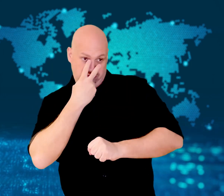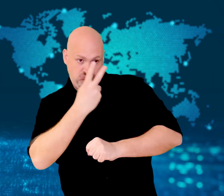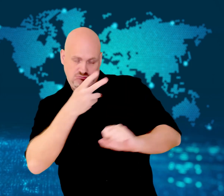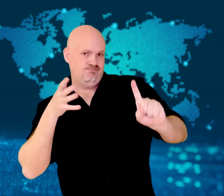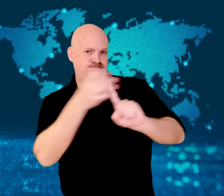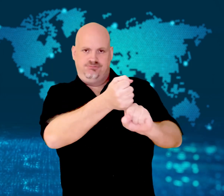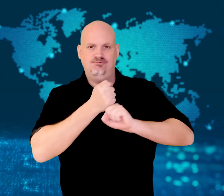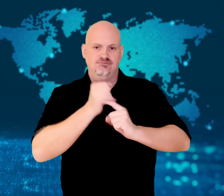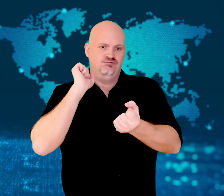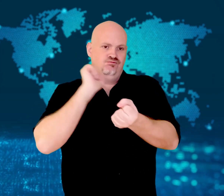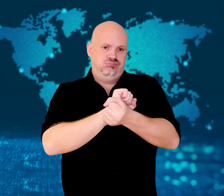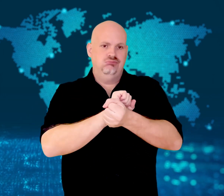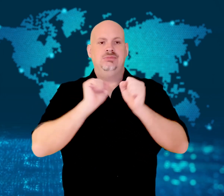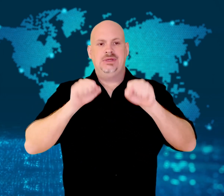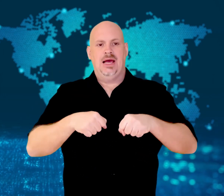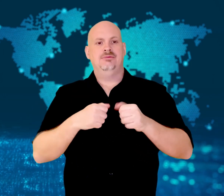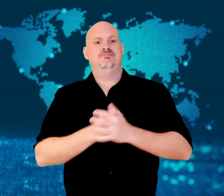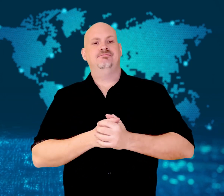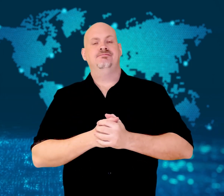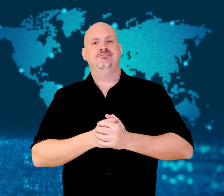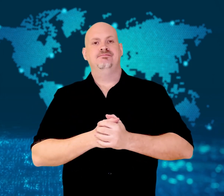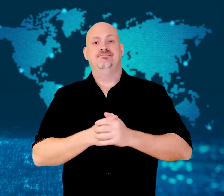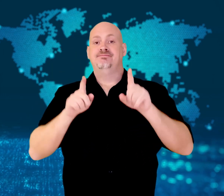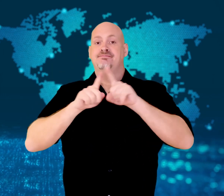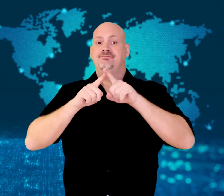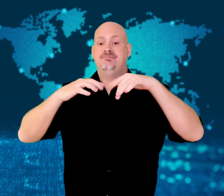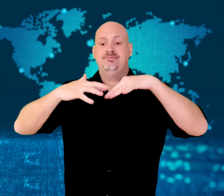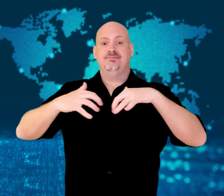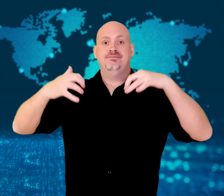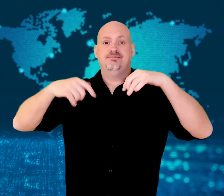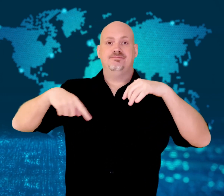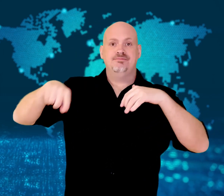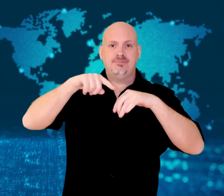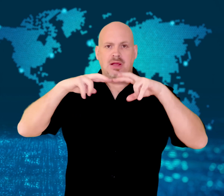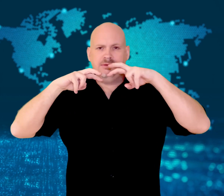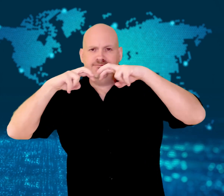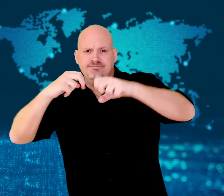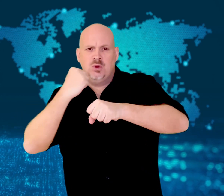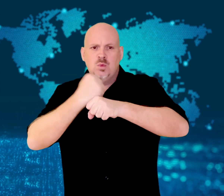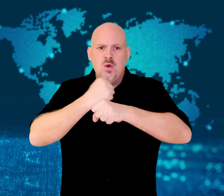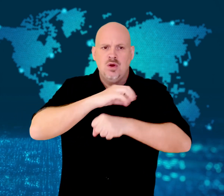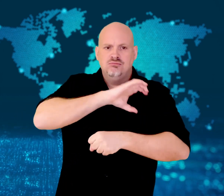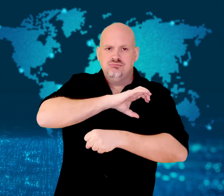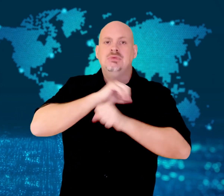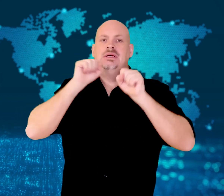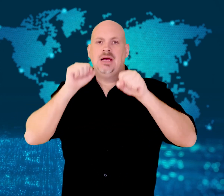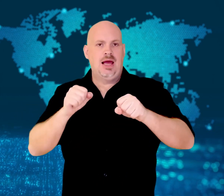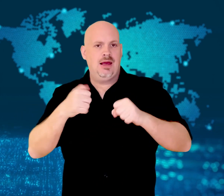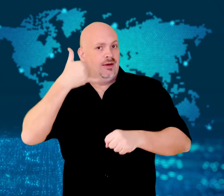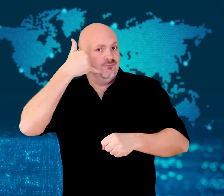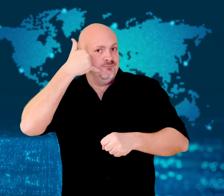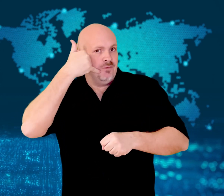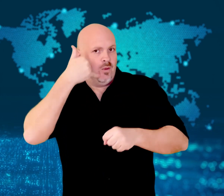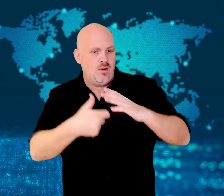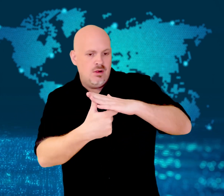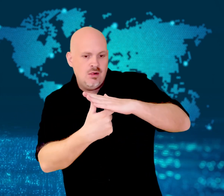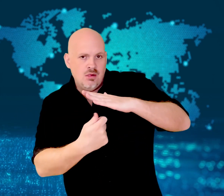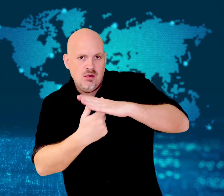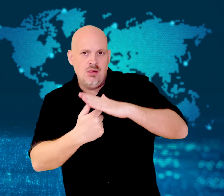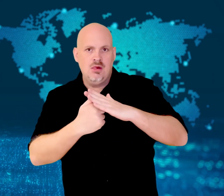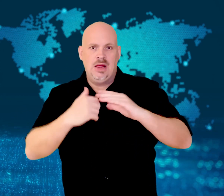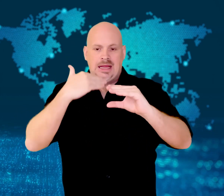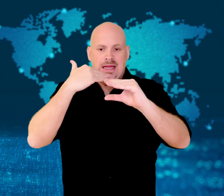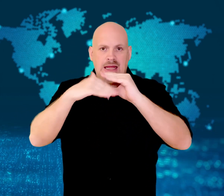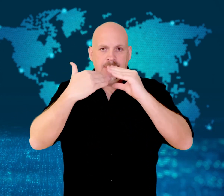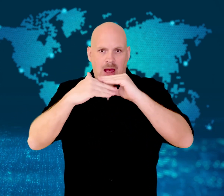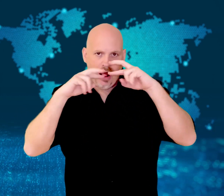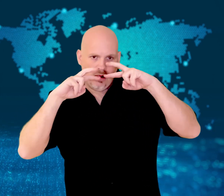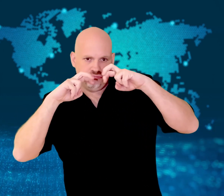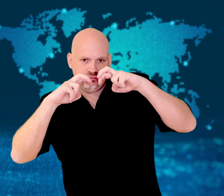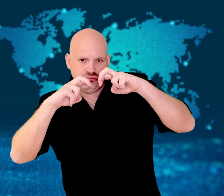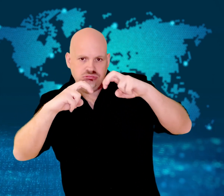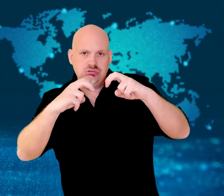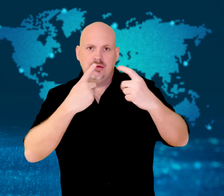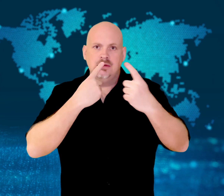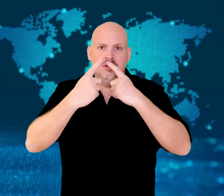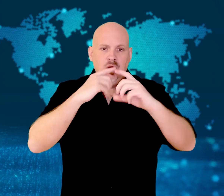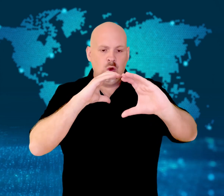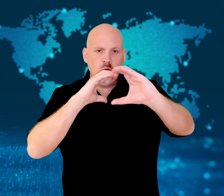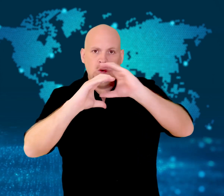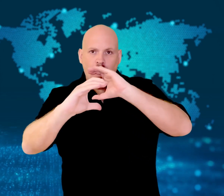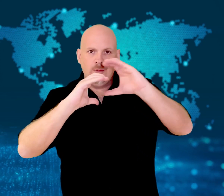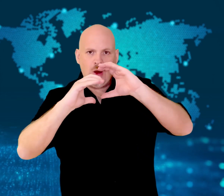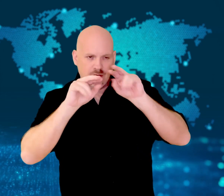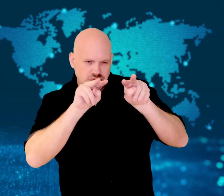including tracking telephone calls and emails without a court order.